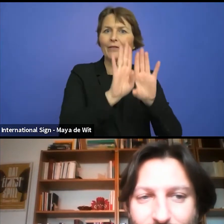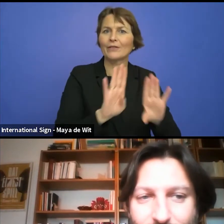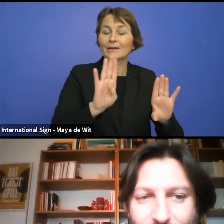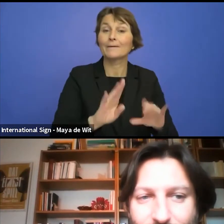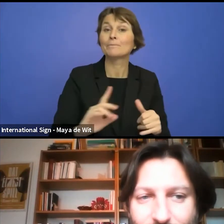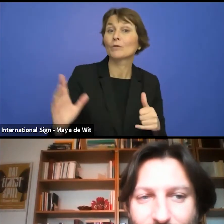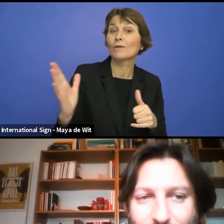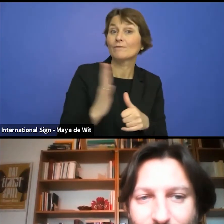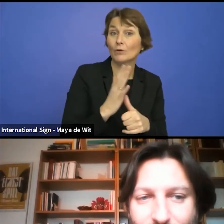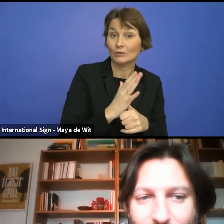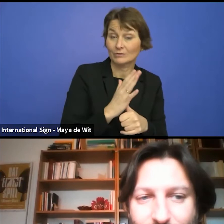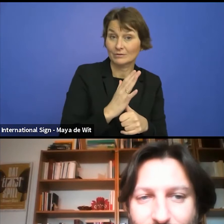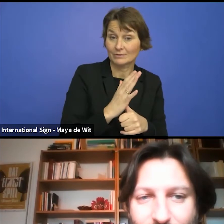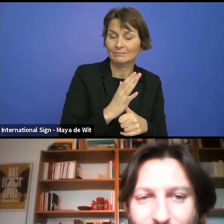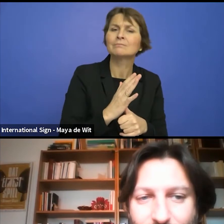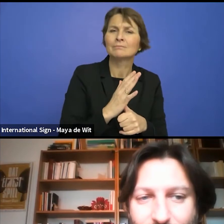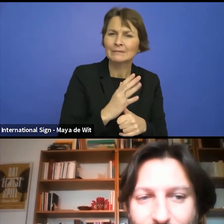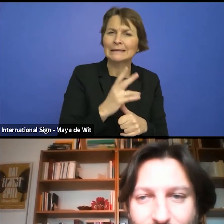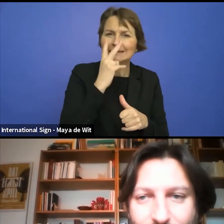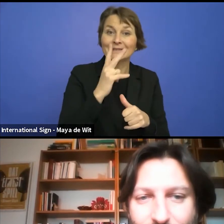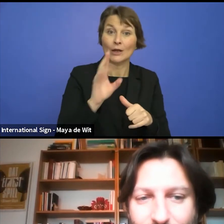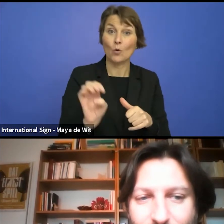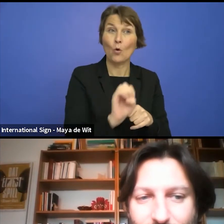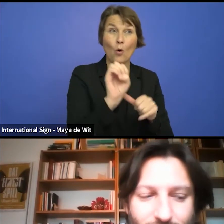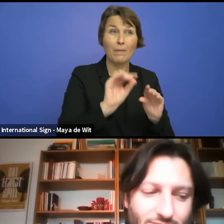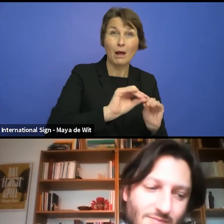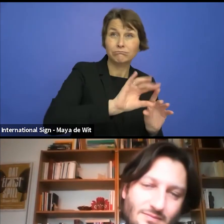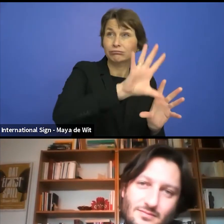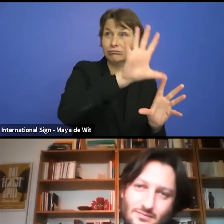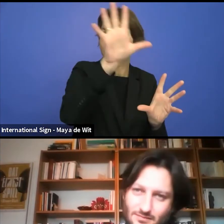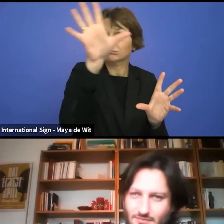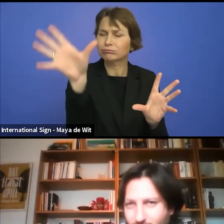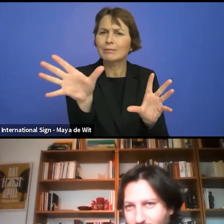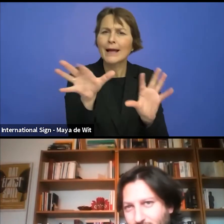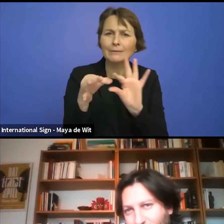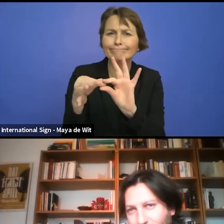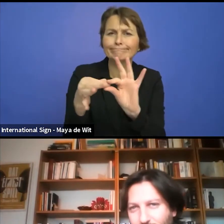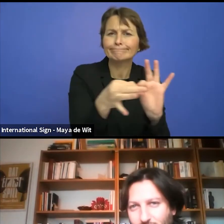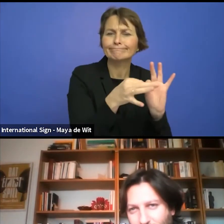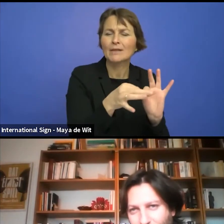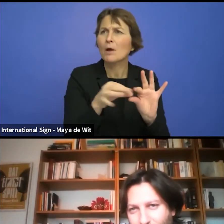that the pan-European collaboration which is about learning from and about each other,